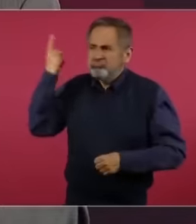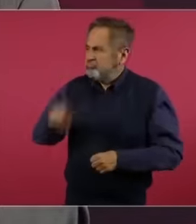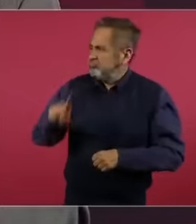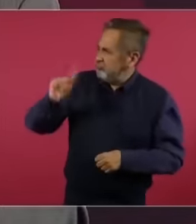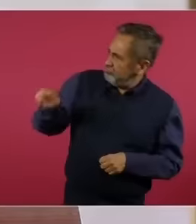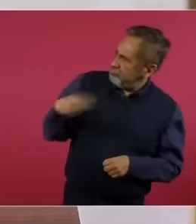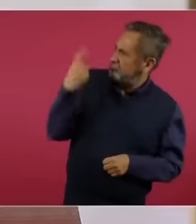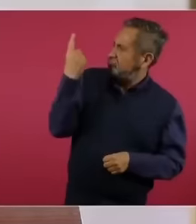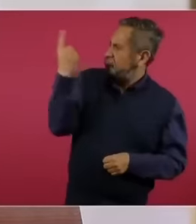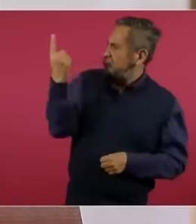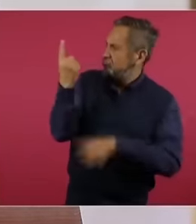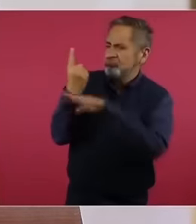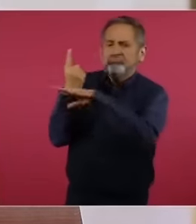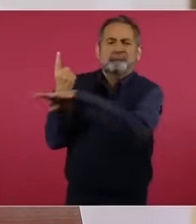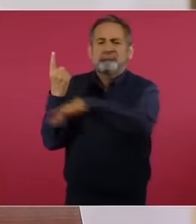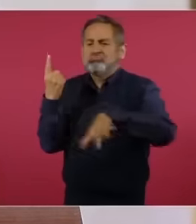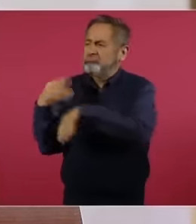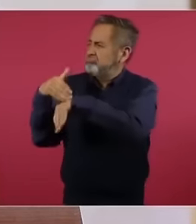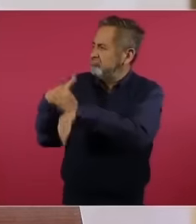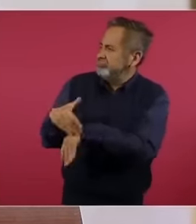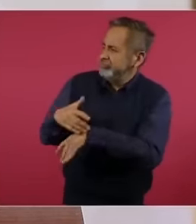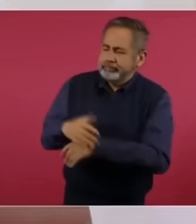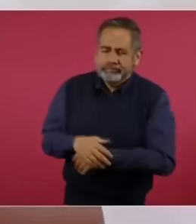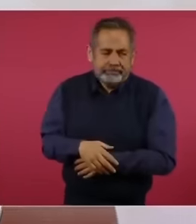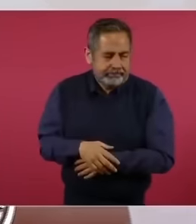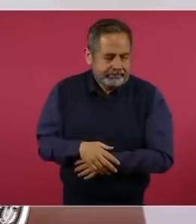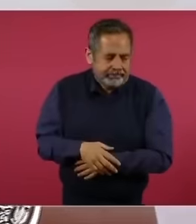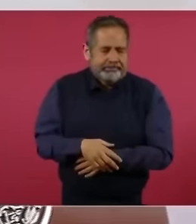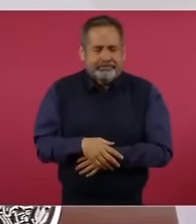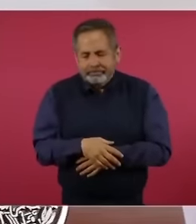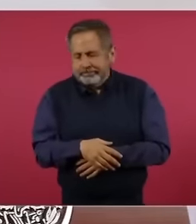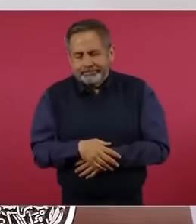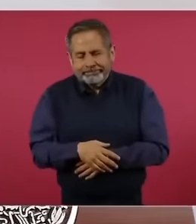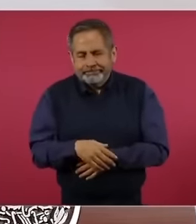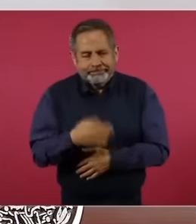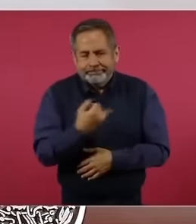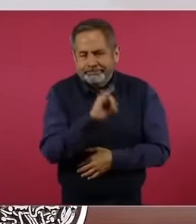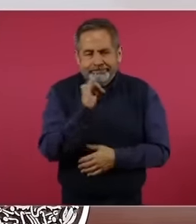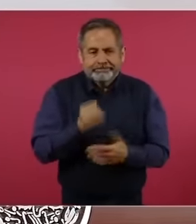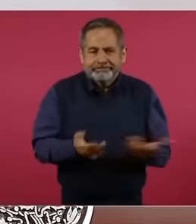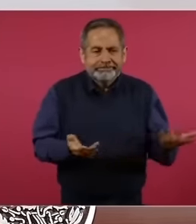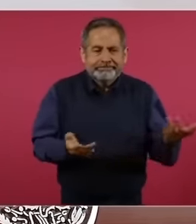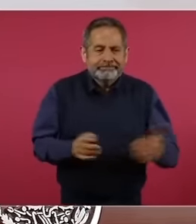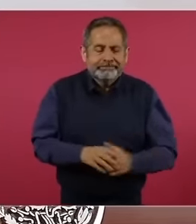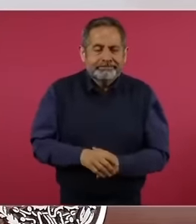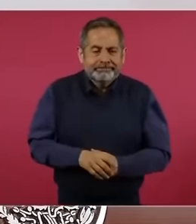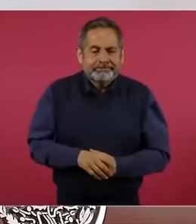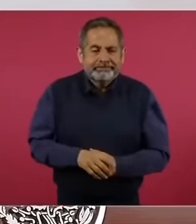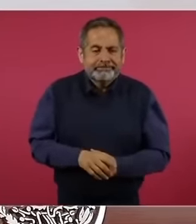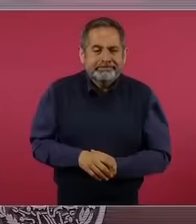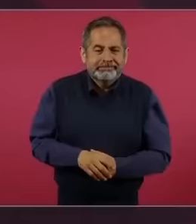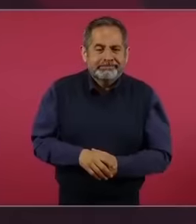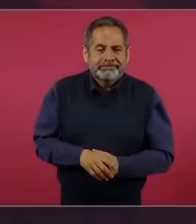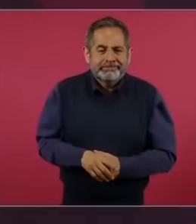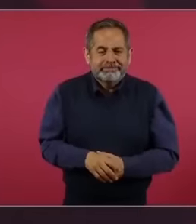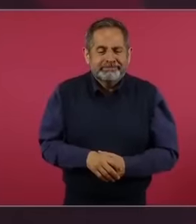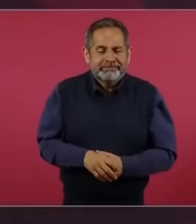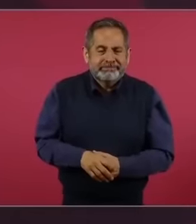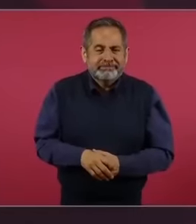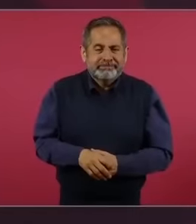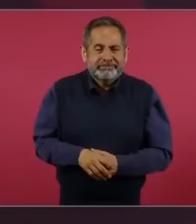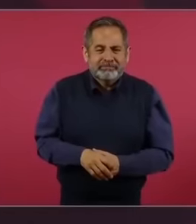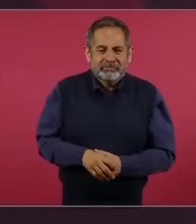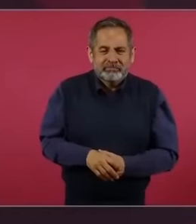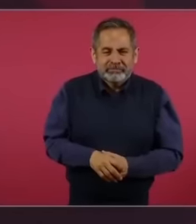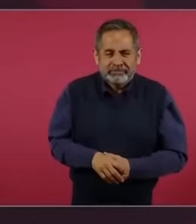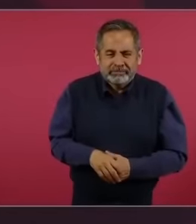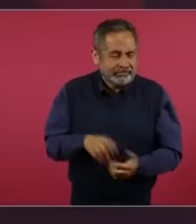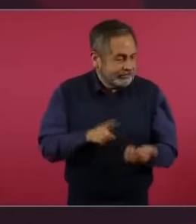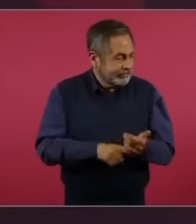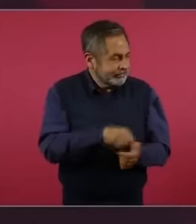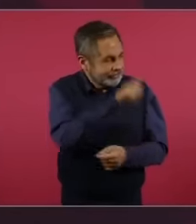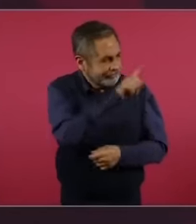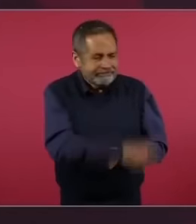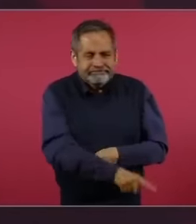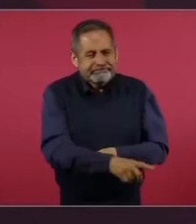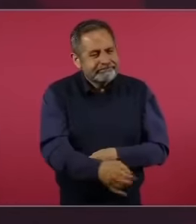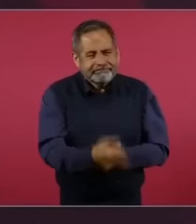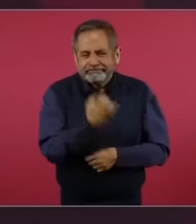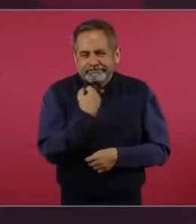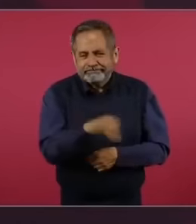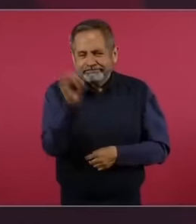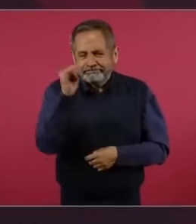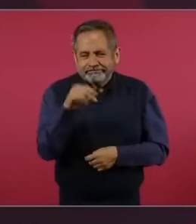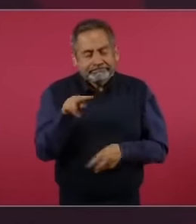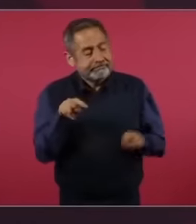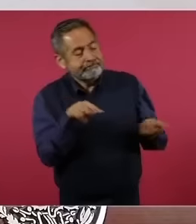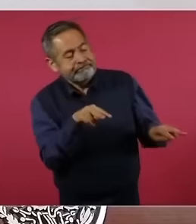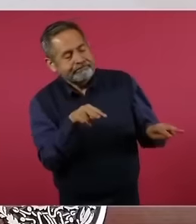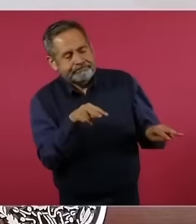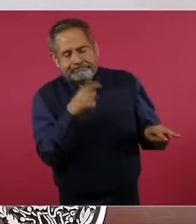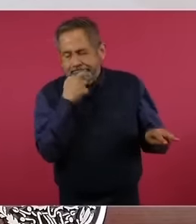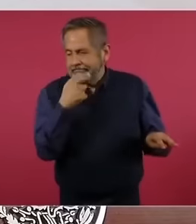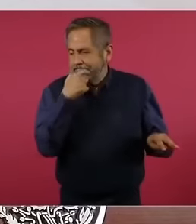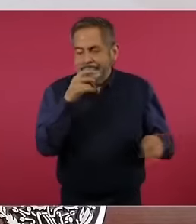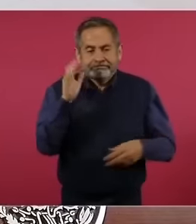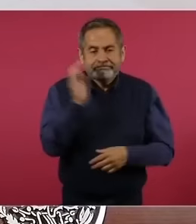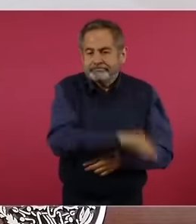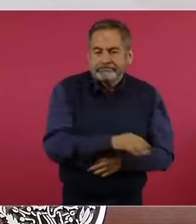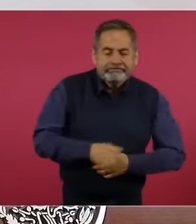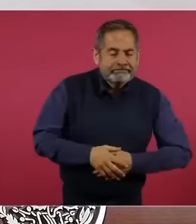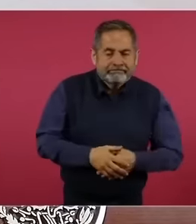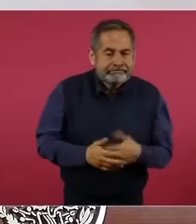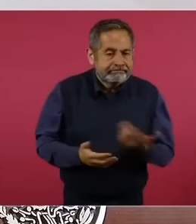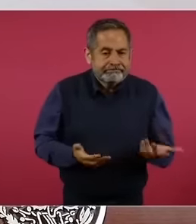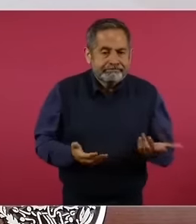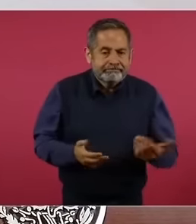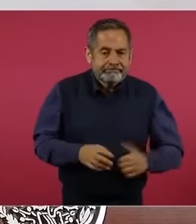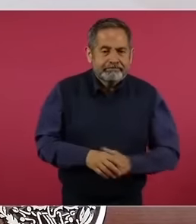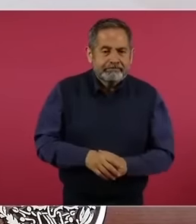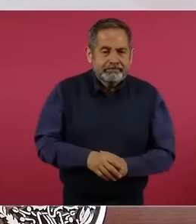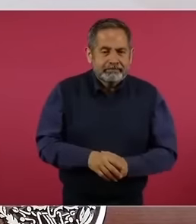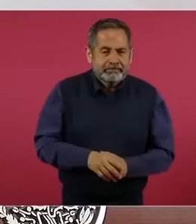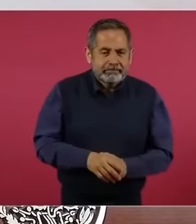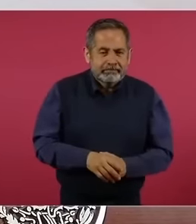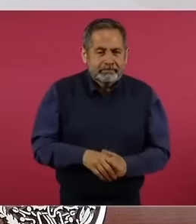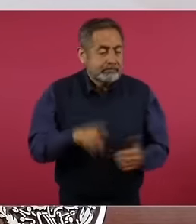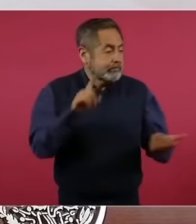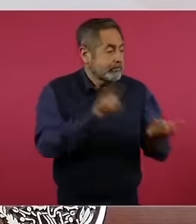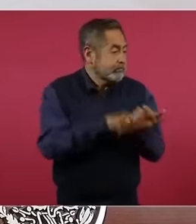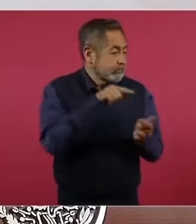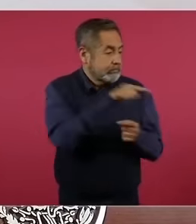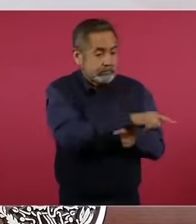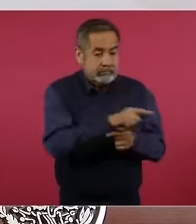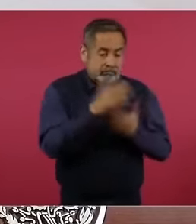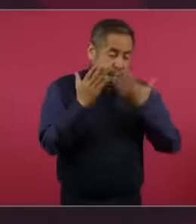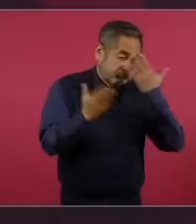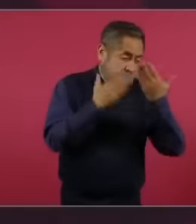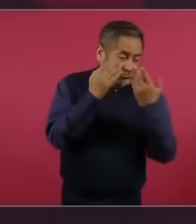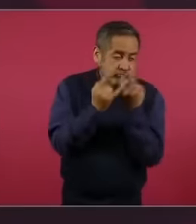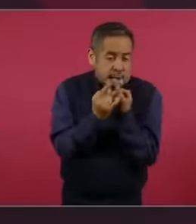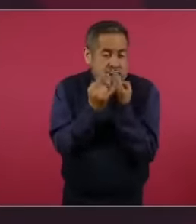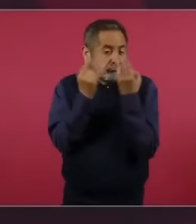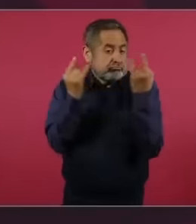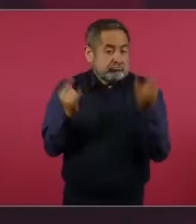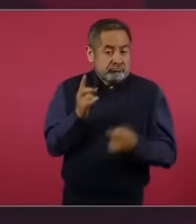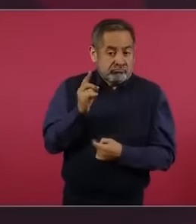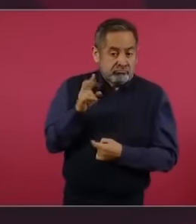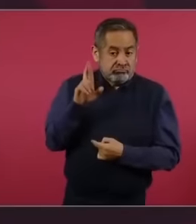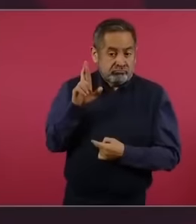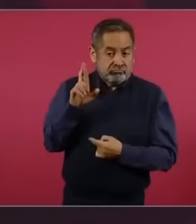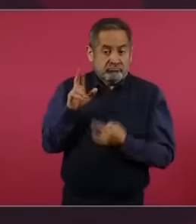Imagine the ridiculousness that someone who did his doctorate in history at the